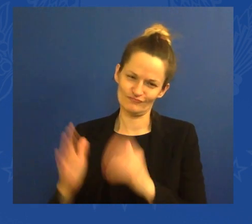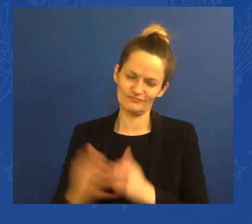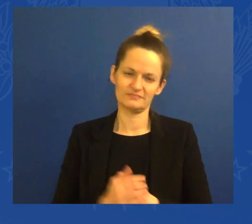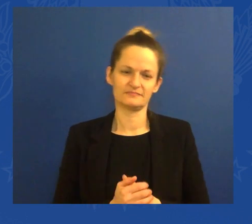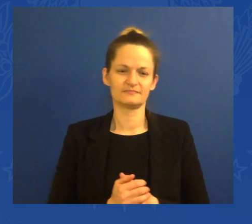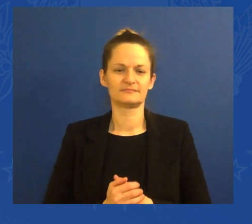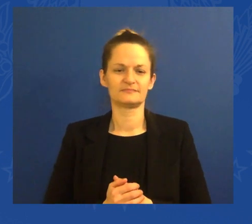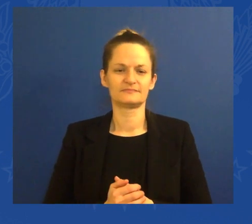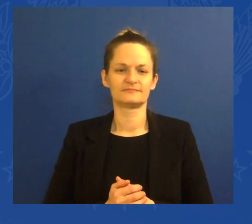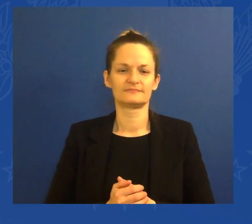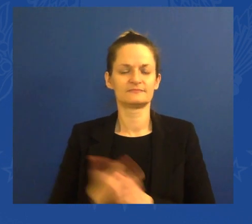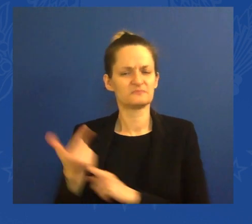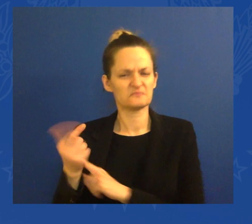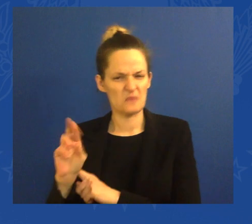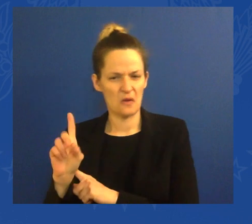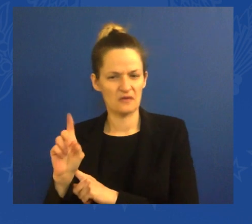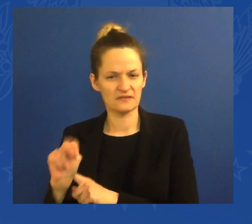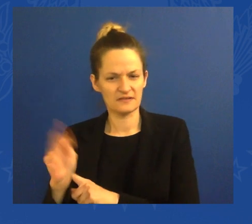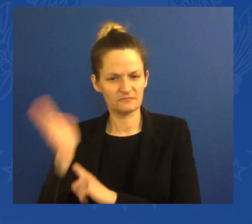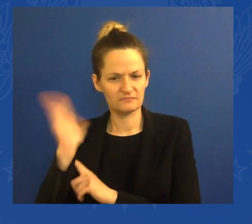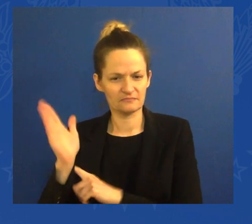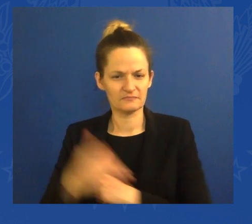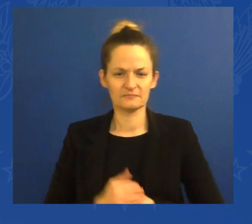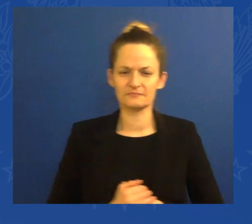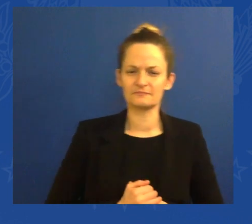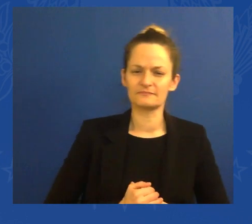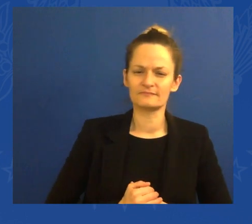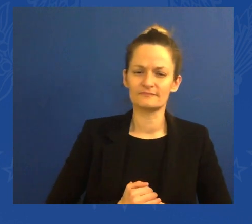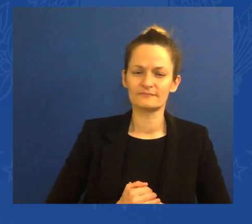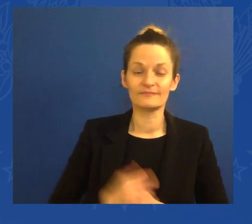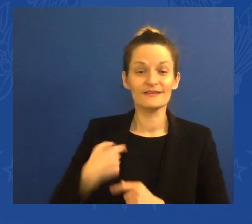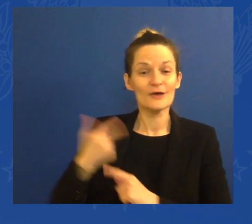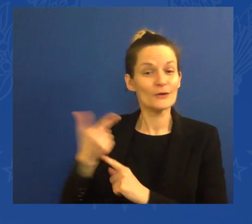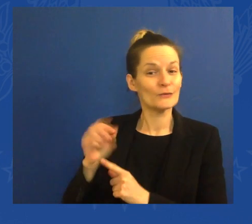Gordon Smith: My name is Gordie Smith, and I'm a member of the International Union of Painters